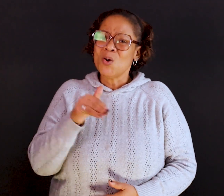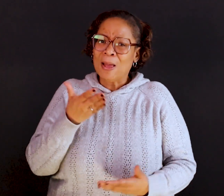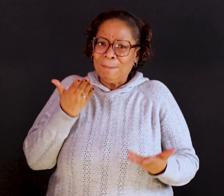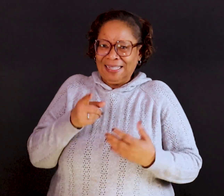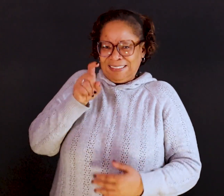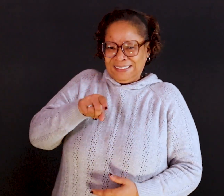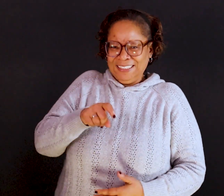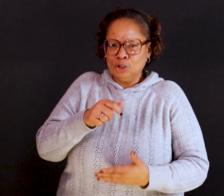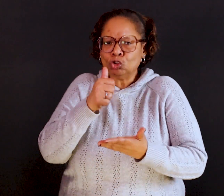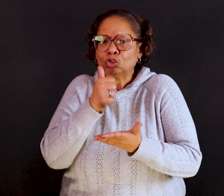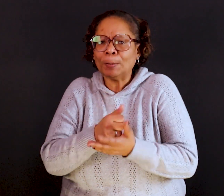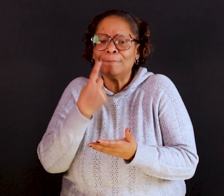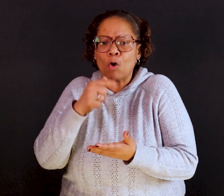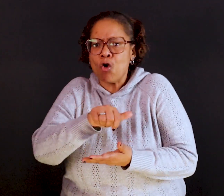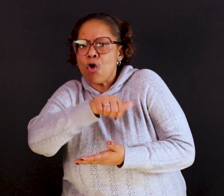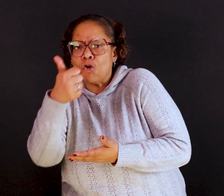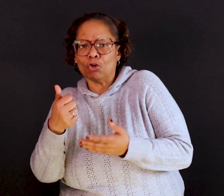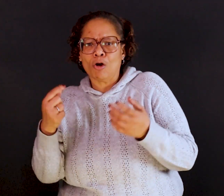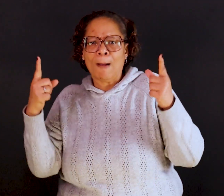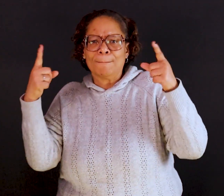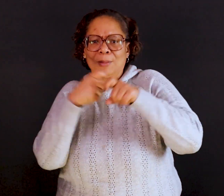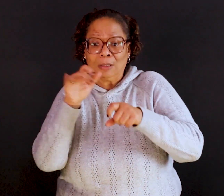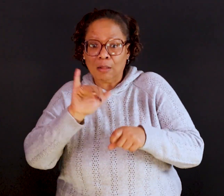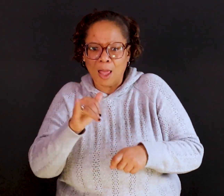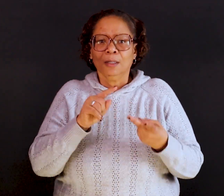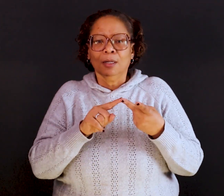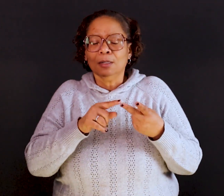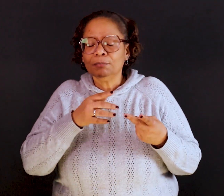They may also need treatment for complications such as diarrhea,